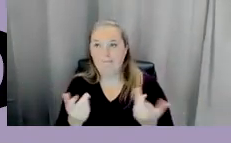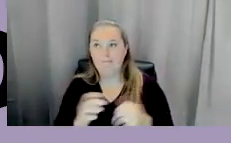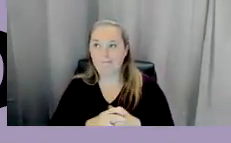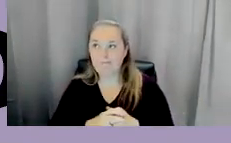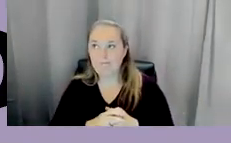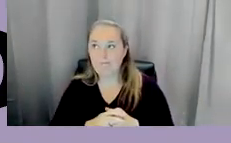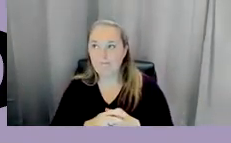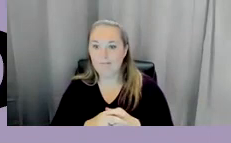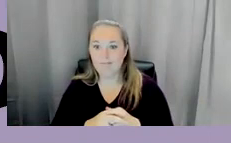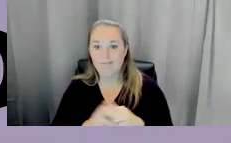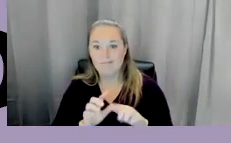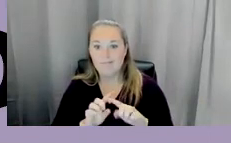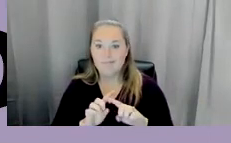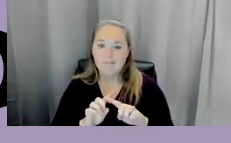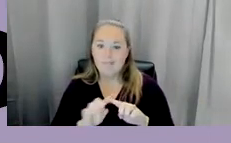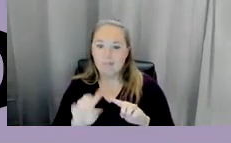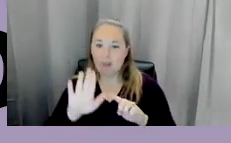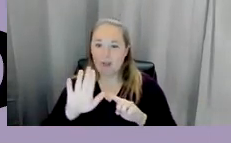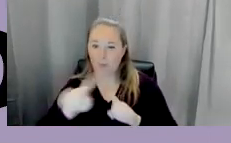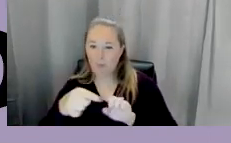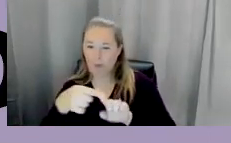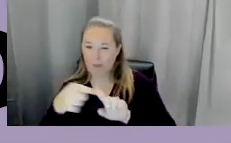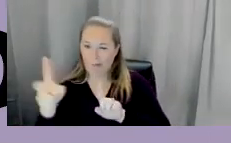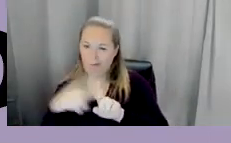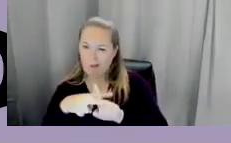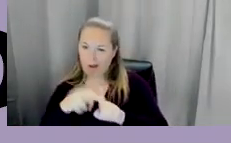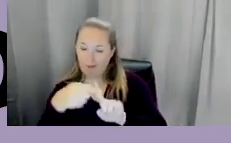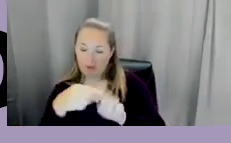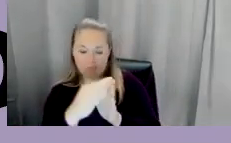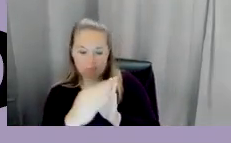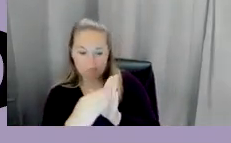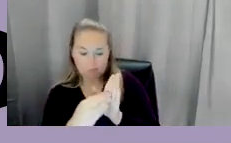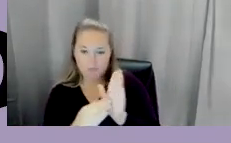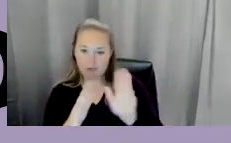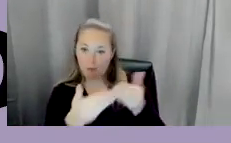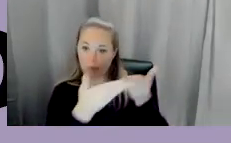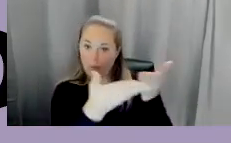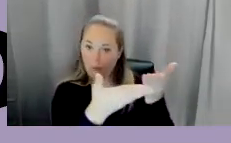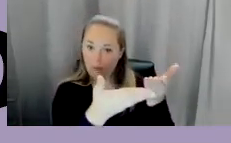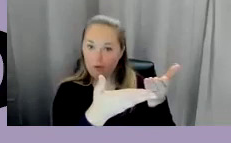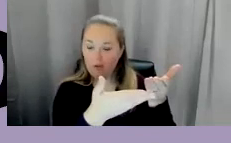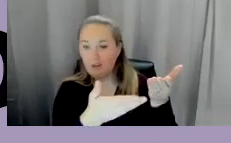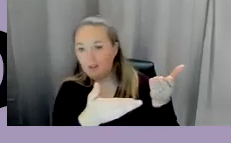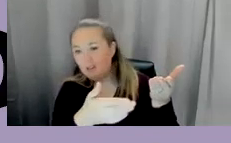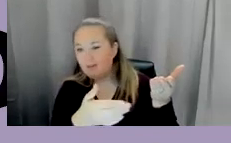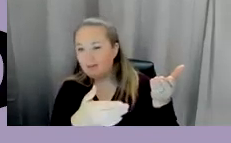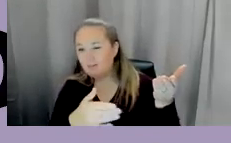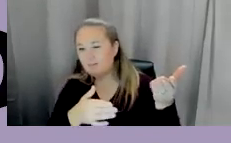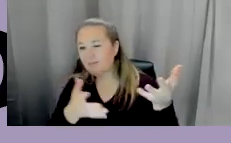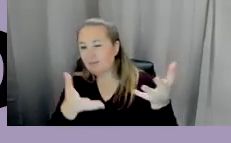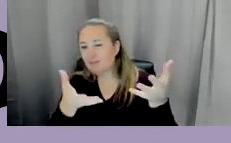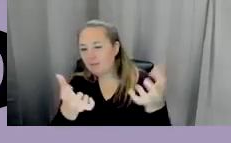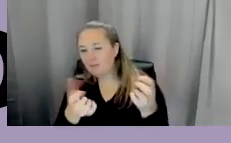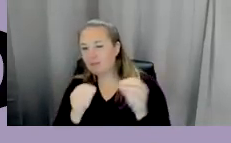OF SPECIFIC DEGREE OF NARROWNESS